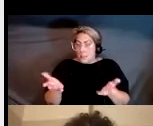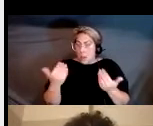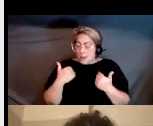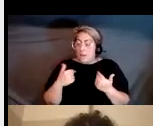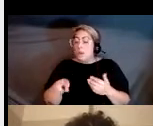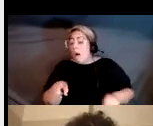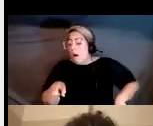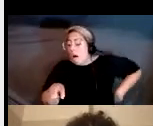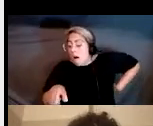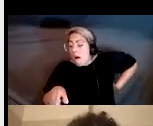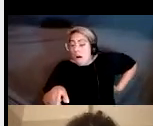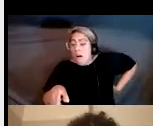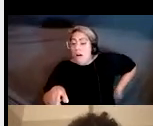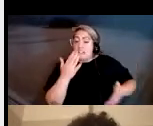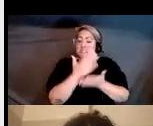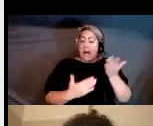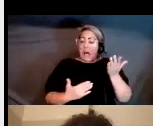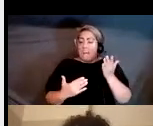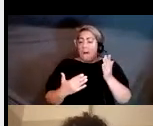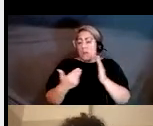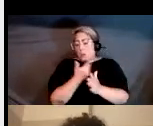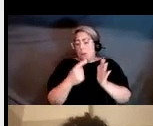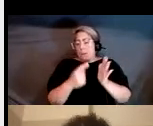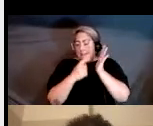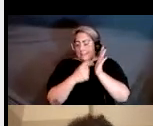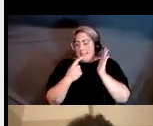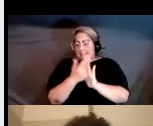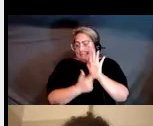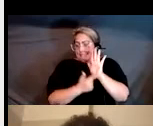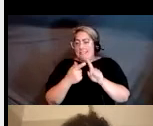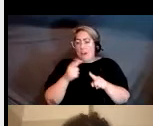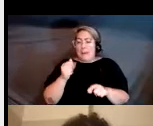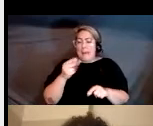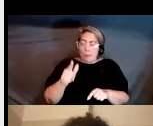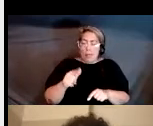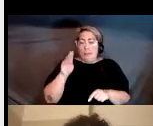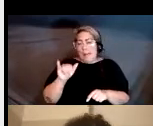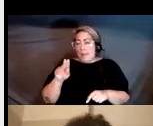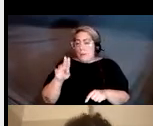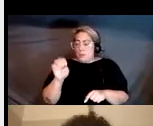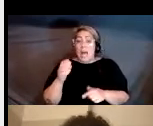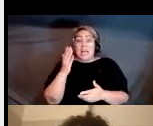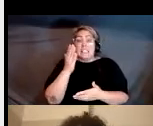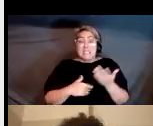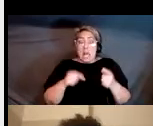February March April May June. Red flagging it and saying this is absolutely not